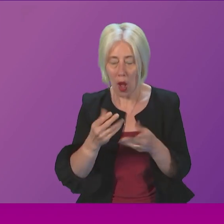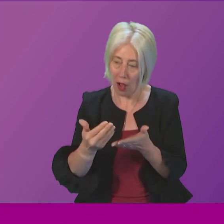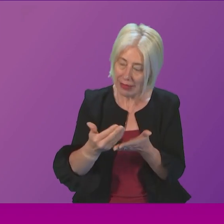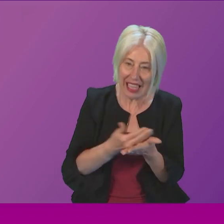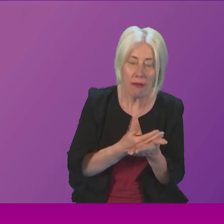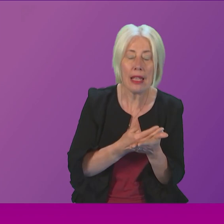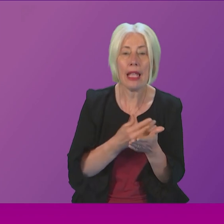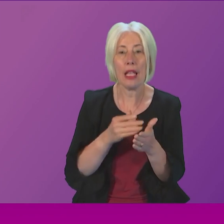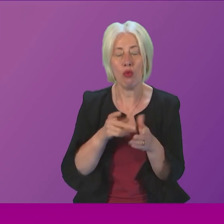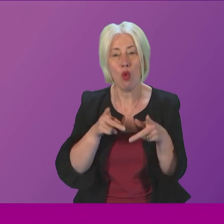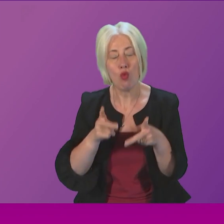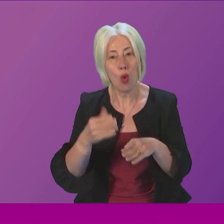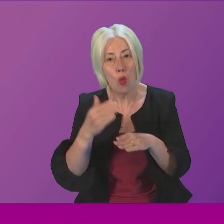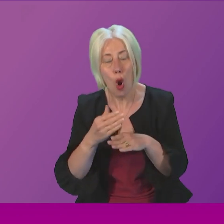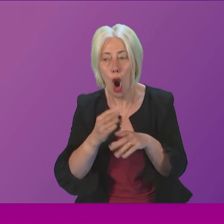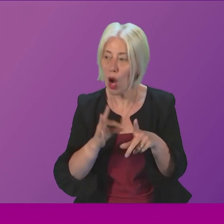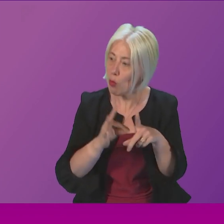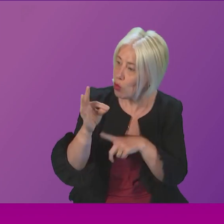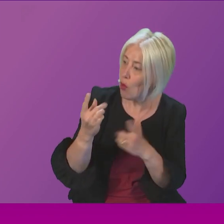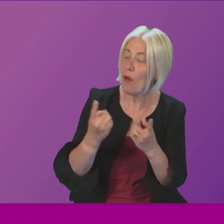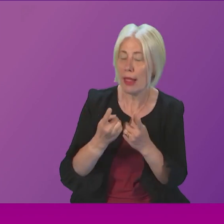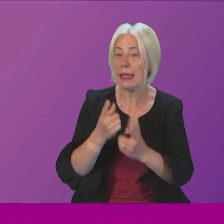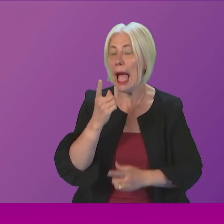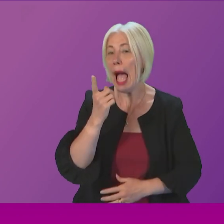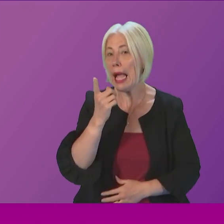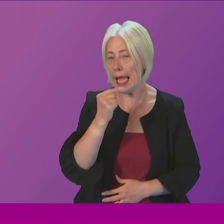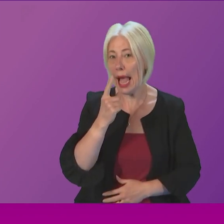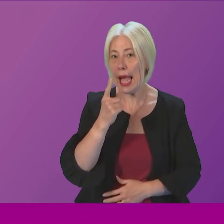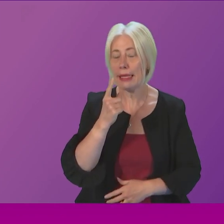on the A9, on which I can give some detail shortly.